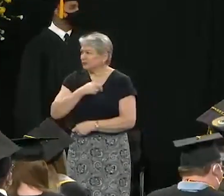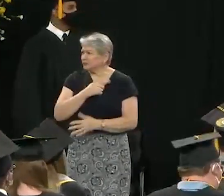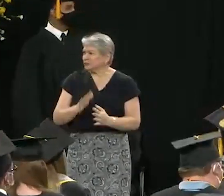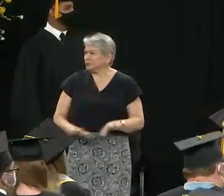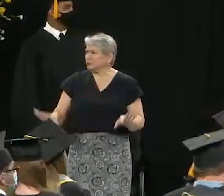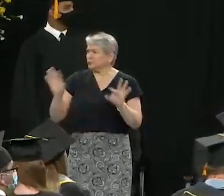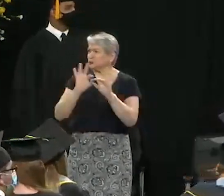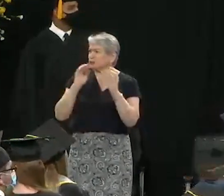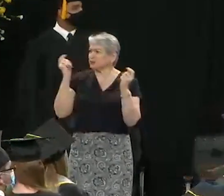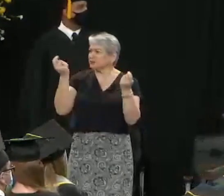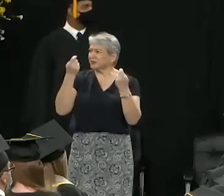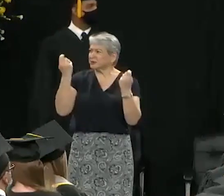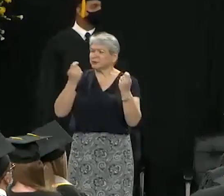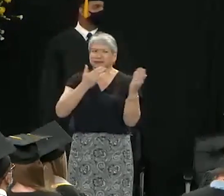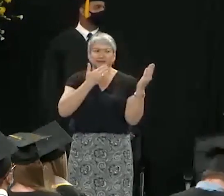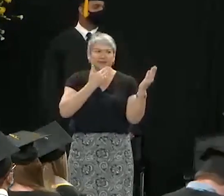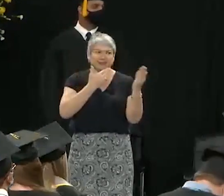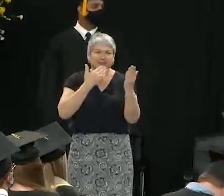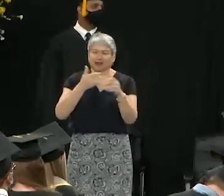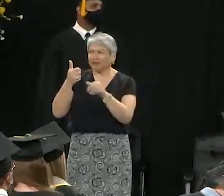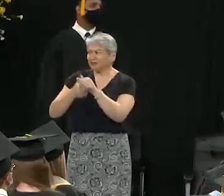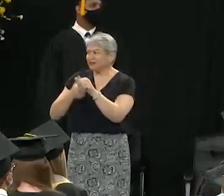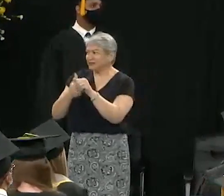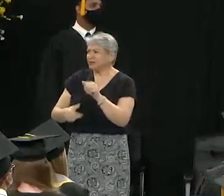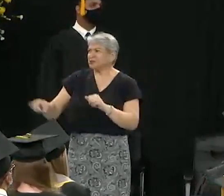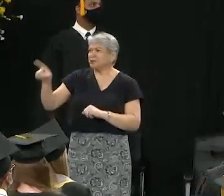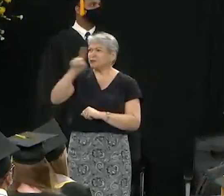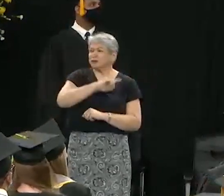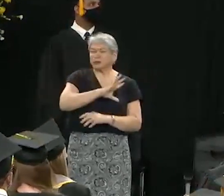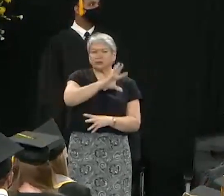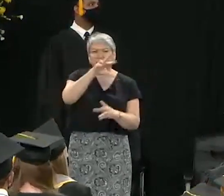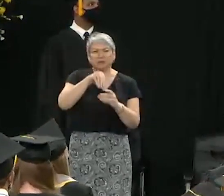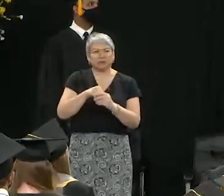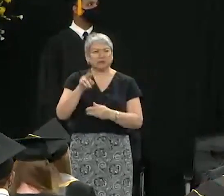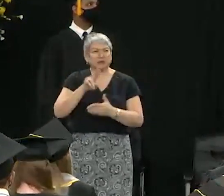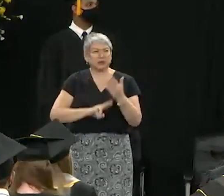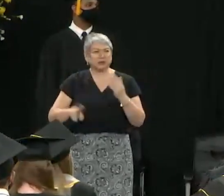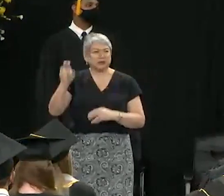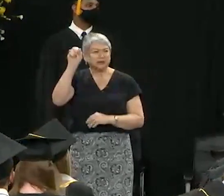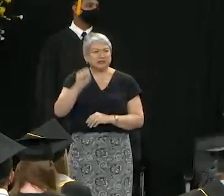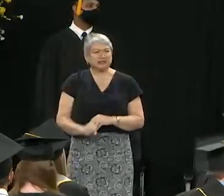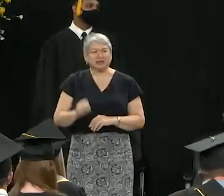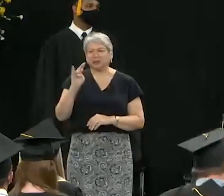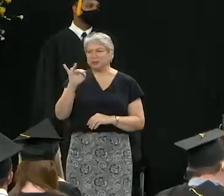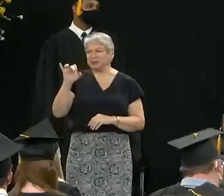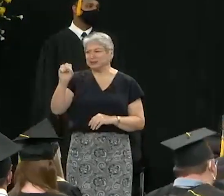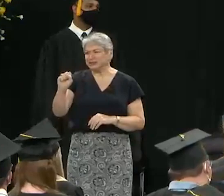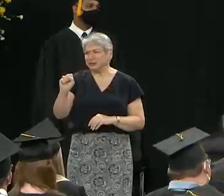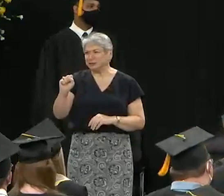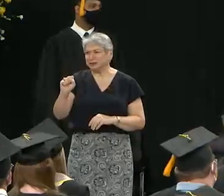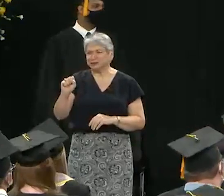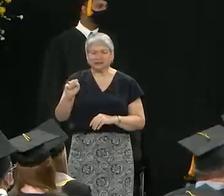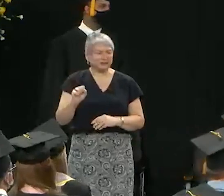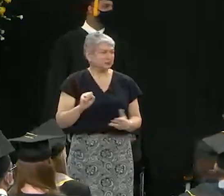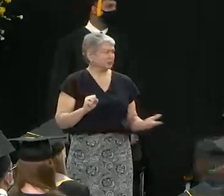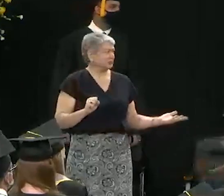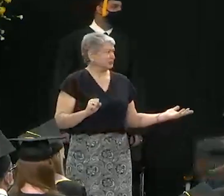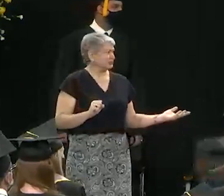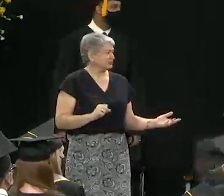and thank each of you for being a part of The University of Southern Mississippi. Ms. Cox -